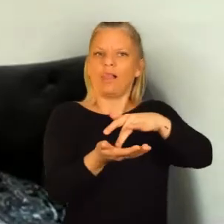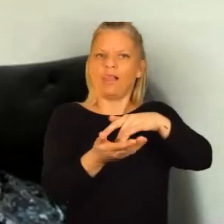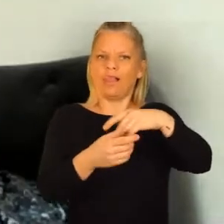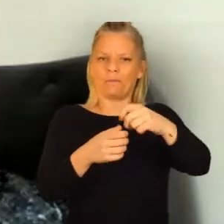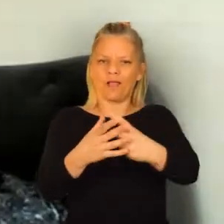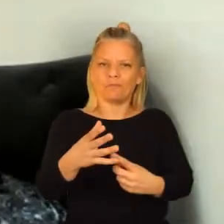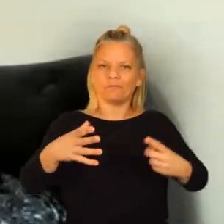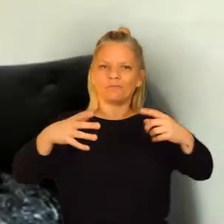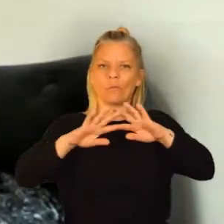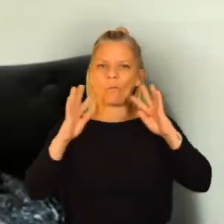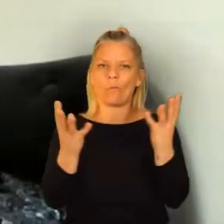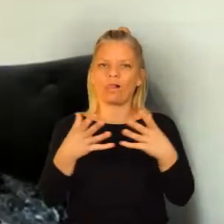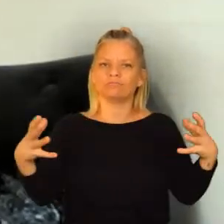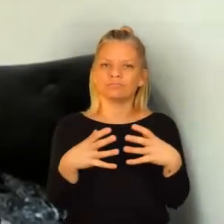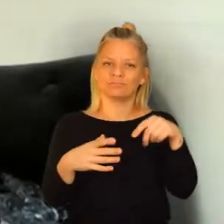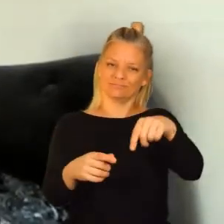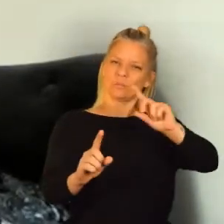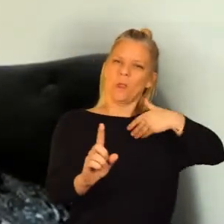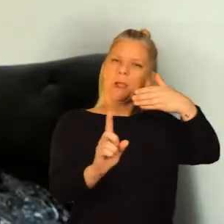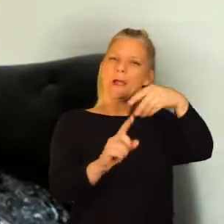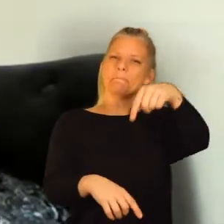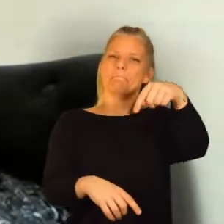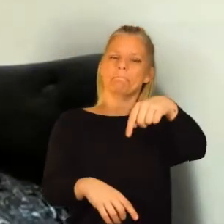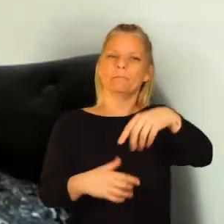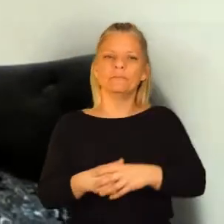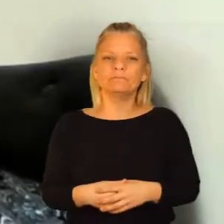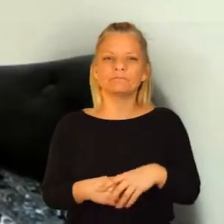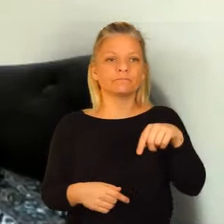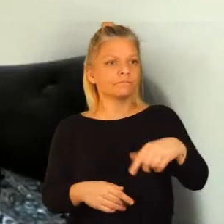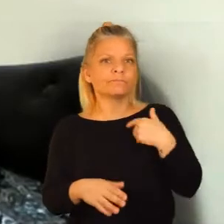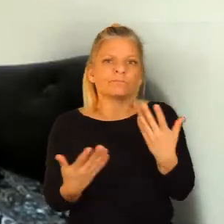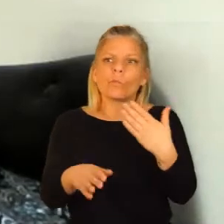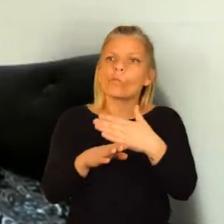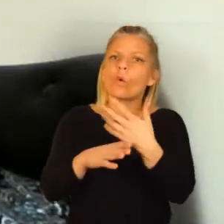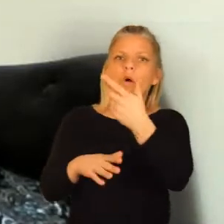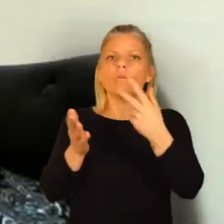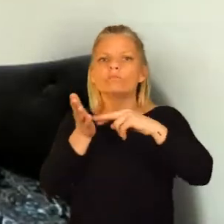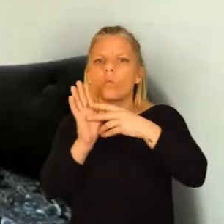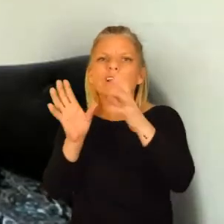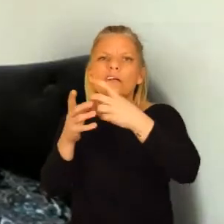everyone to connect with you and you become this central hub and when a group's working